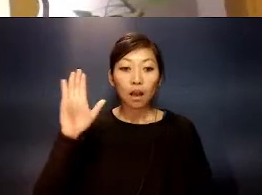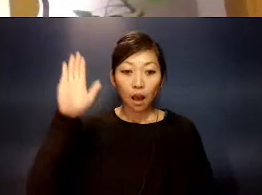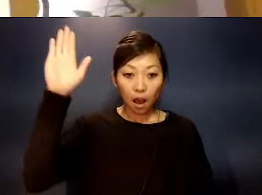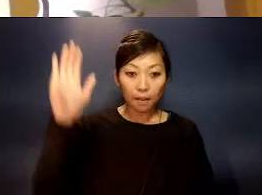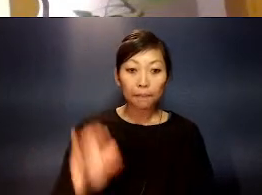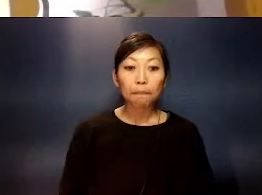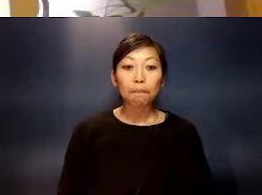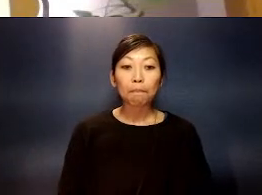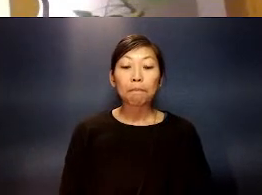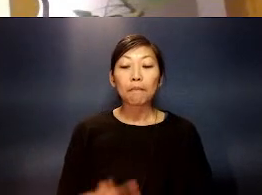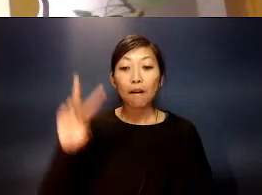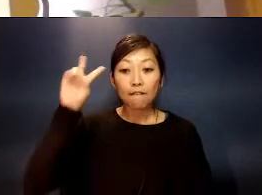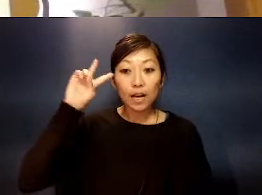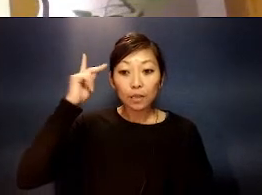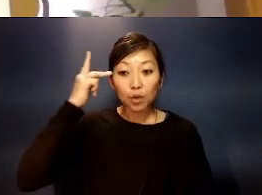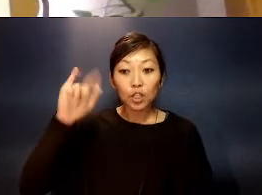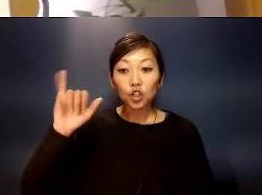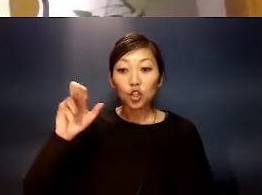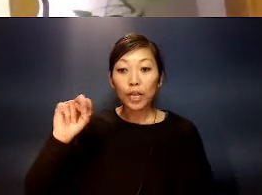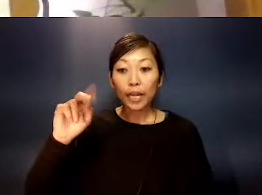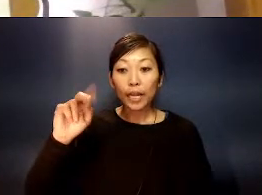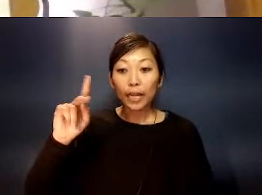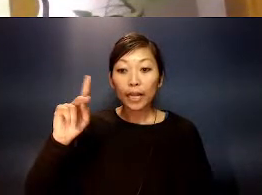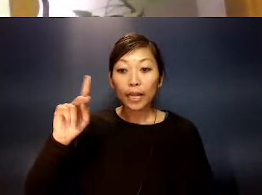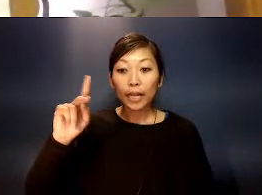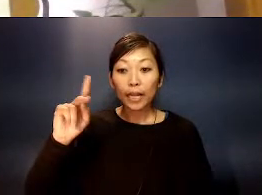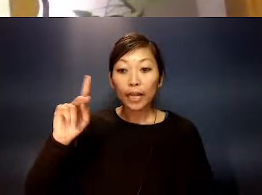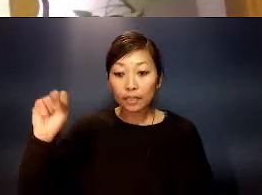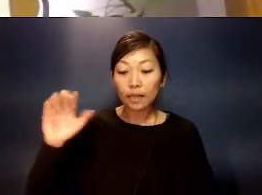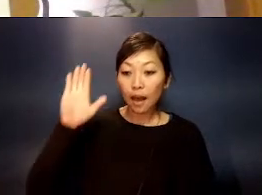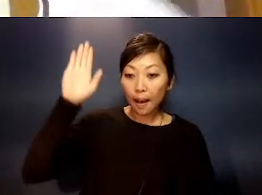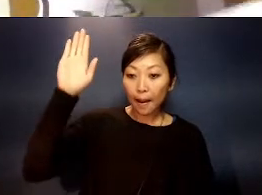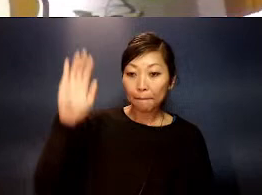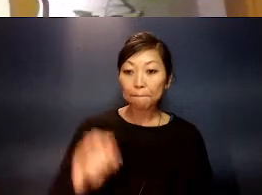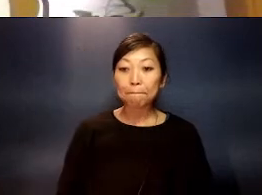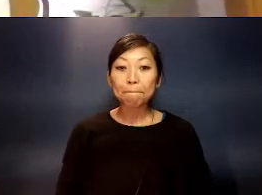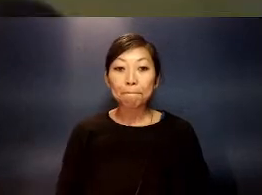RESOLUTION IS ADOPTED. AS NOTED BY THE ROLL CALL, WE HAVE BEEN JOINED BY COUNCIL MEMBER CANO.